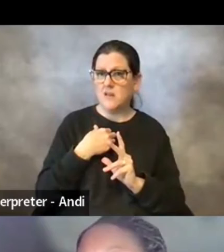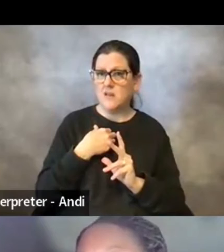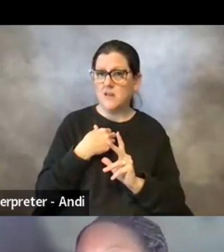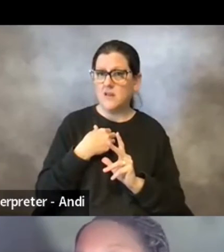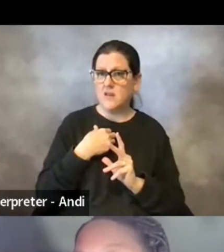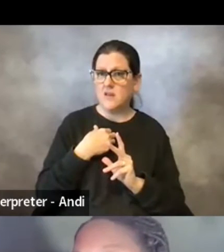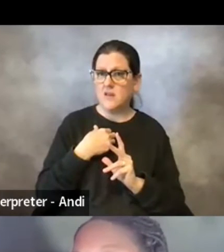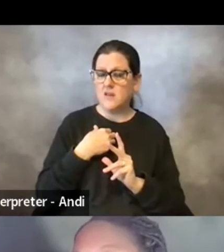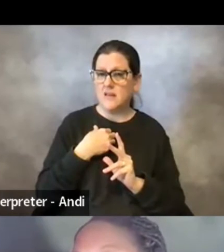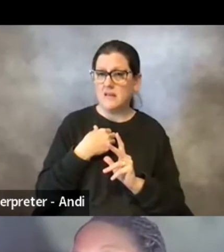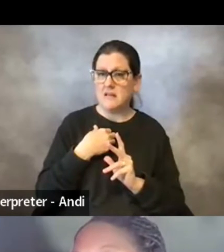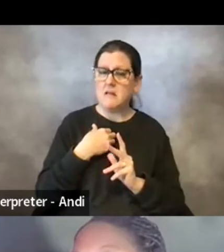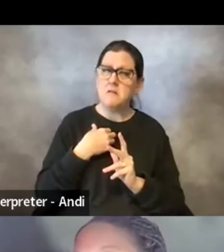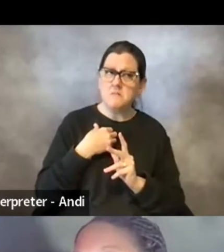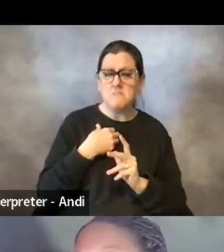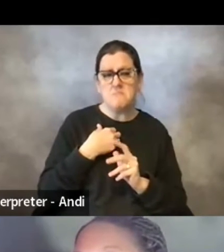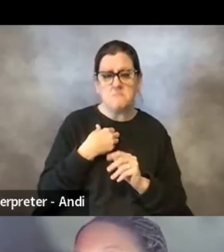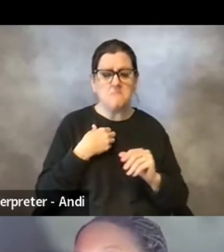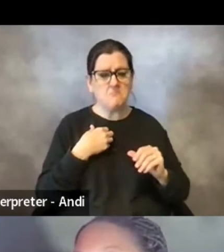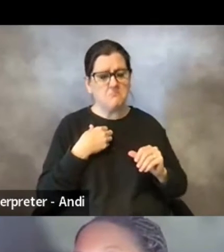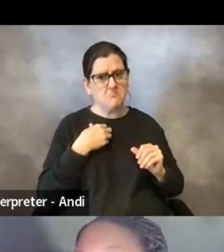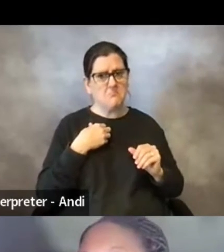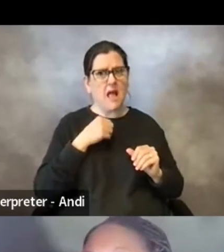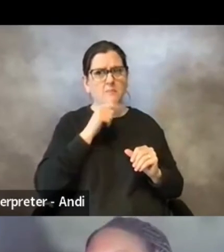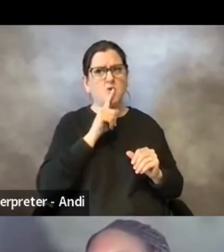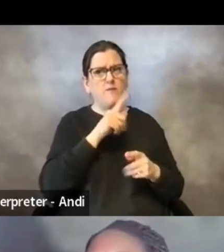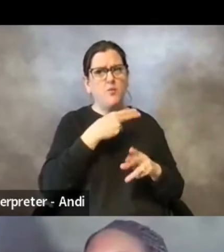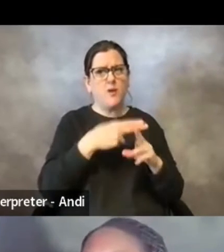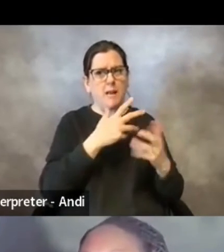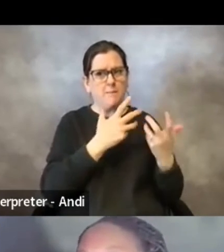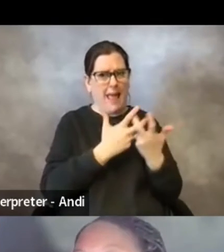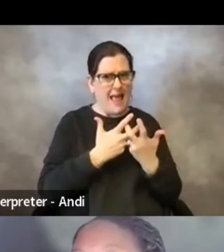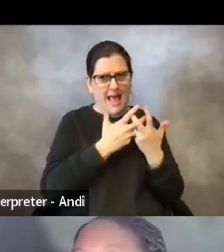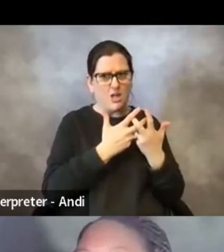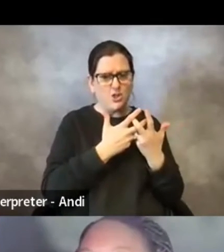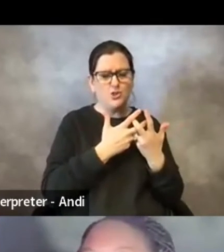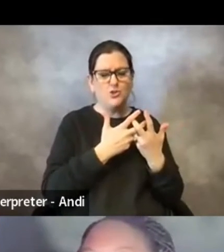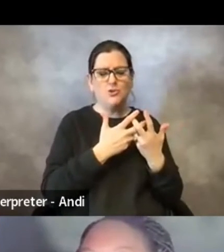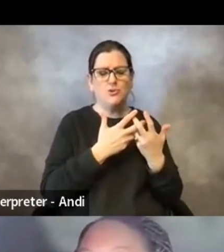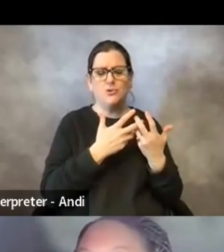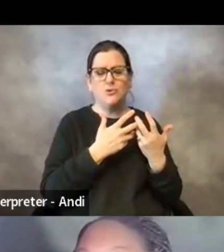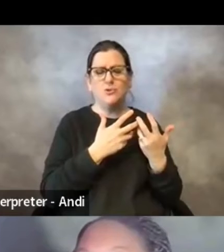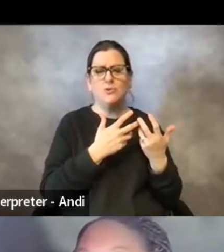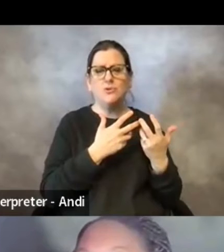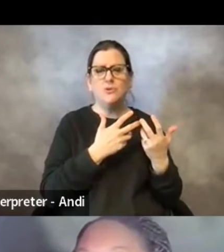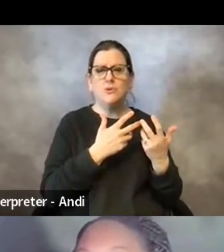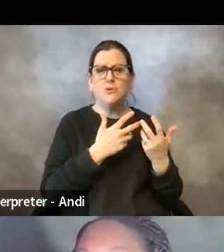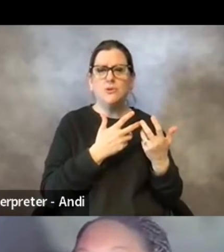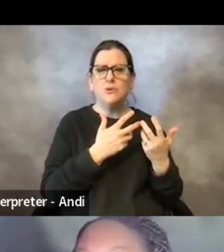Joseph Lugo: You can probably get it as I don't know if it would be considered match, you know, Medicaid administrative match. We've seen Care